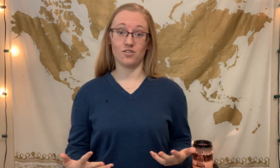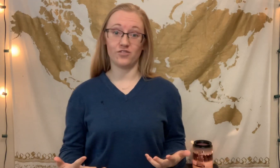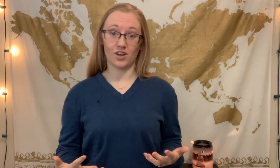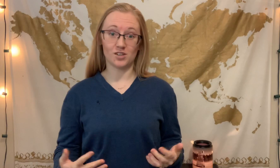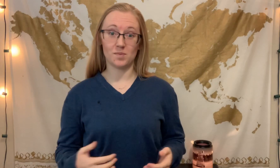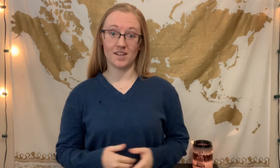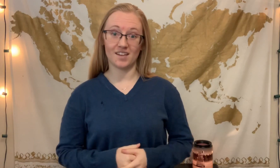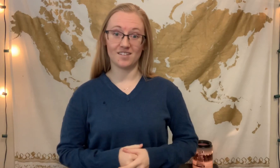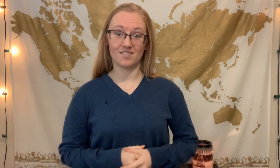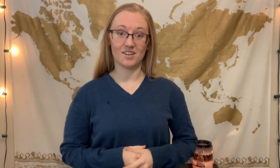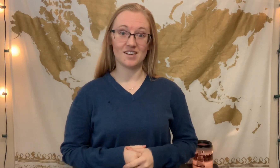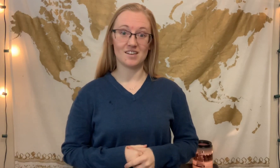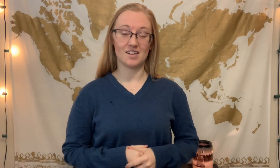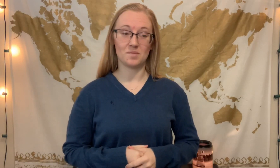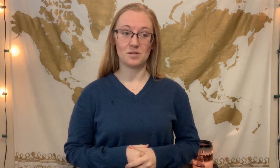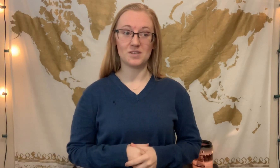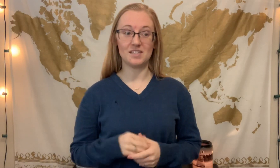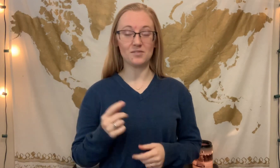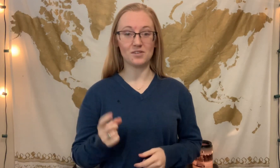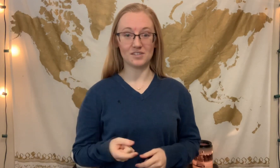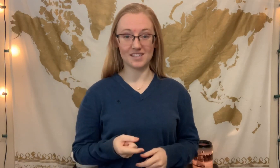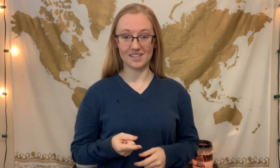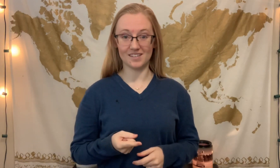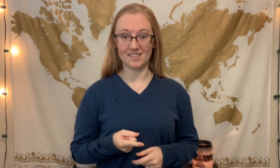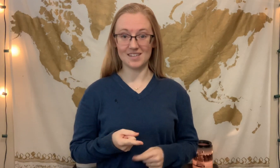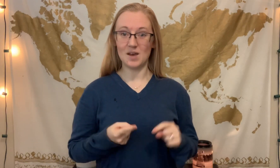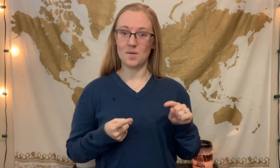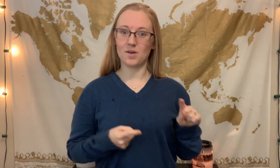fingerspelling. One of the most difficult skills but